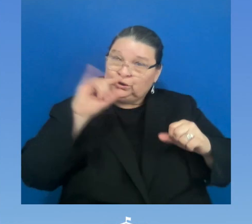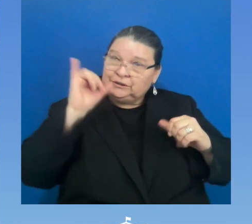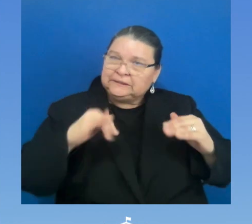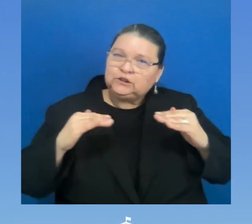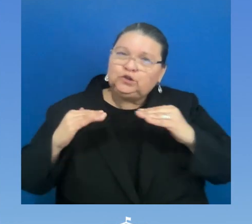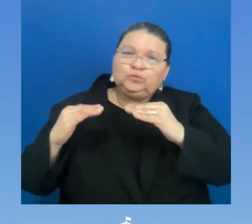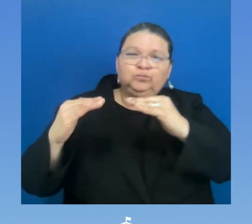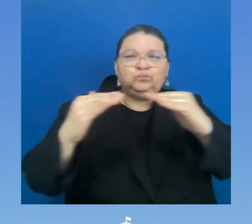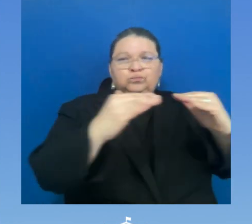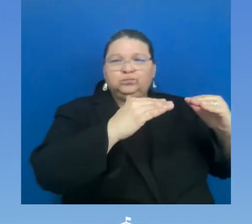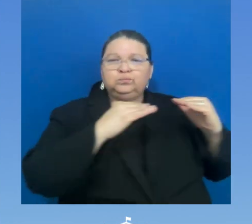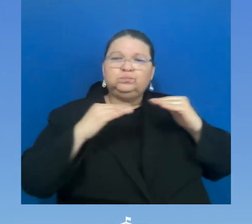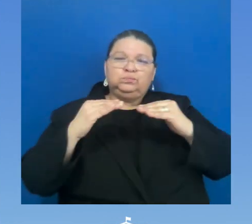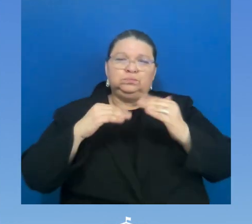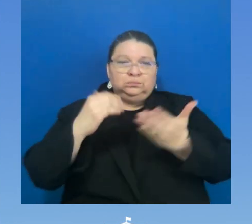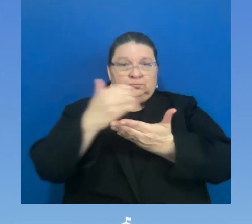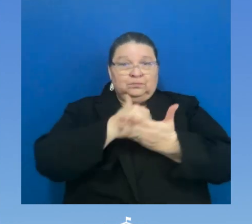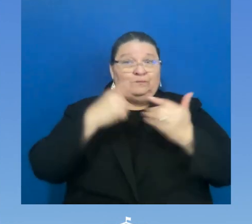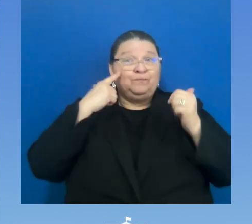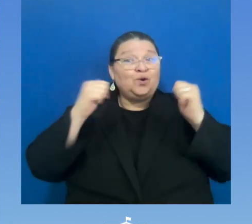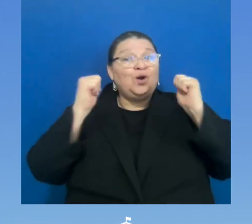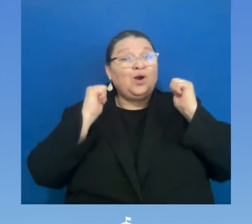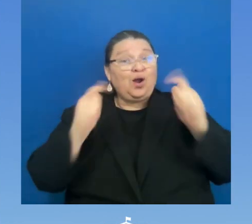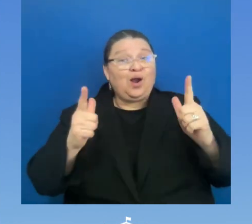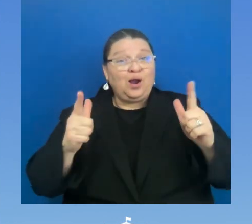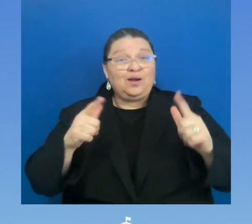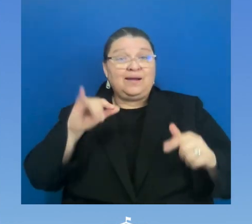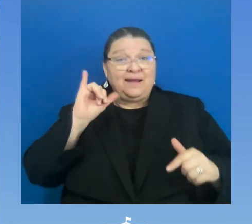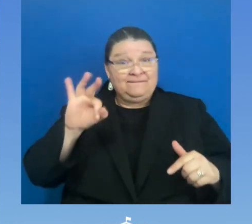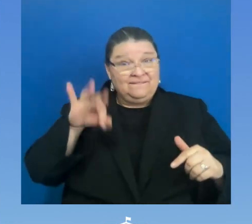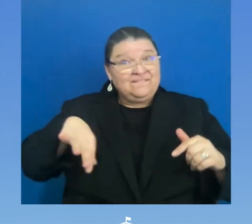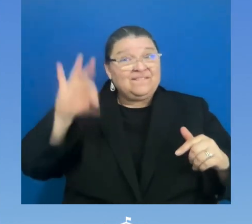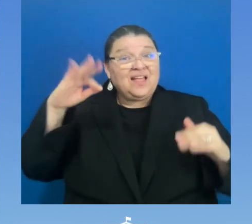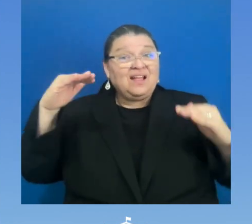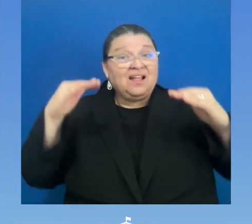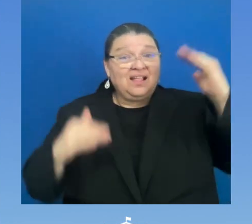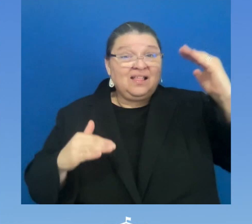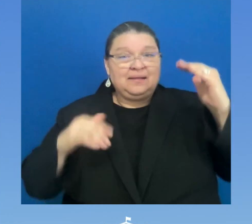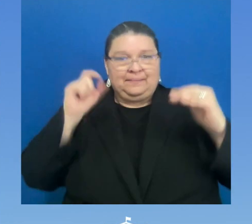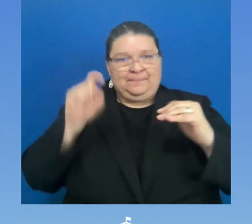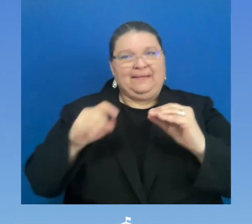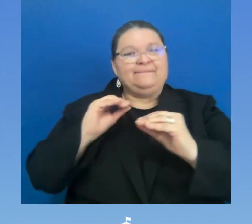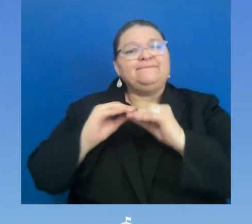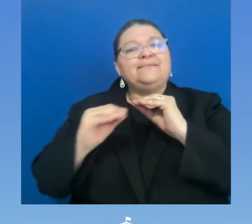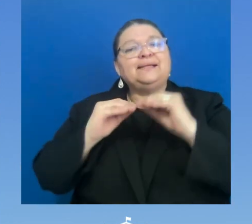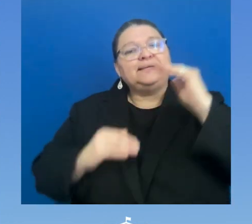The President and I firmly believe that all companies should conduct these audits and, where appropriate,